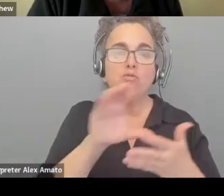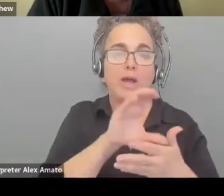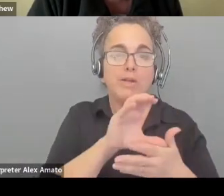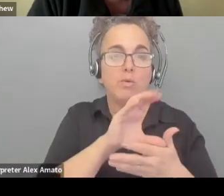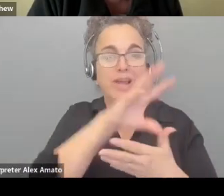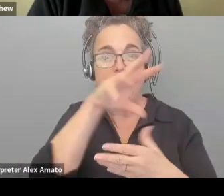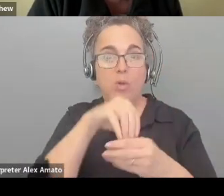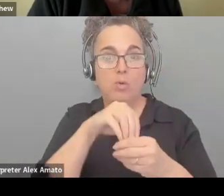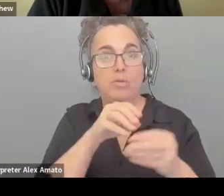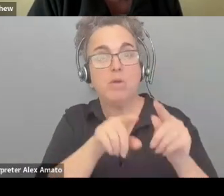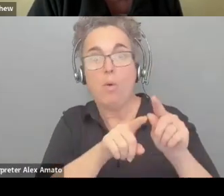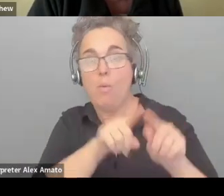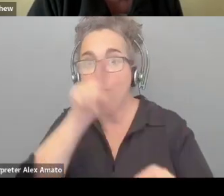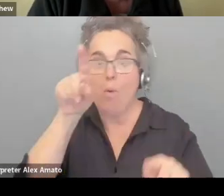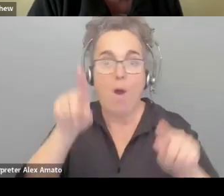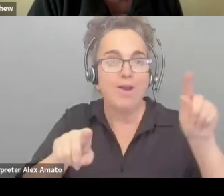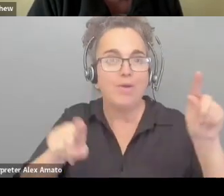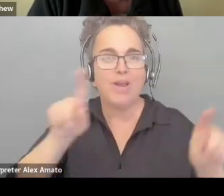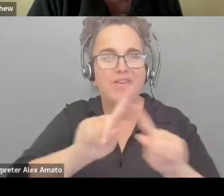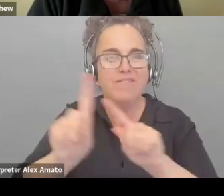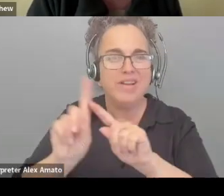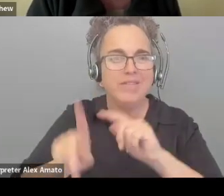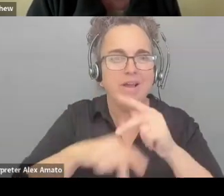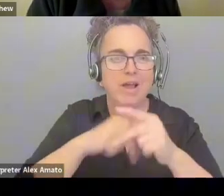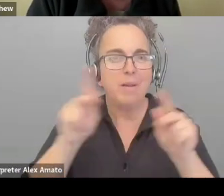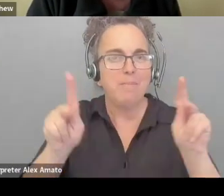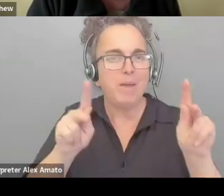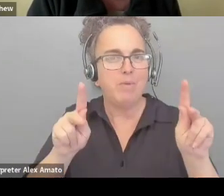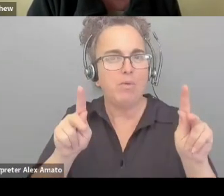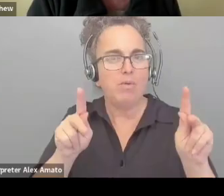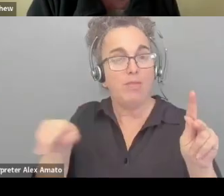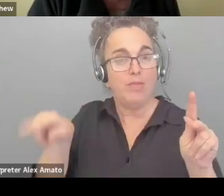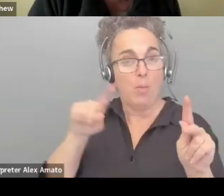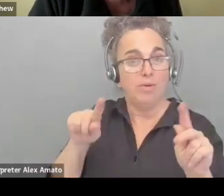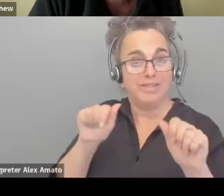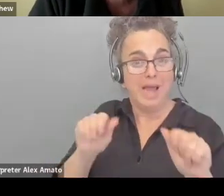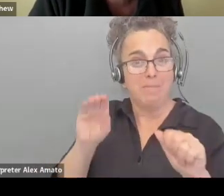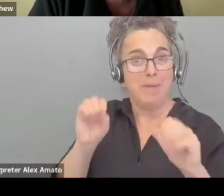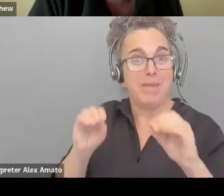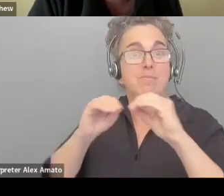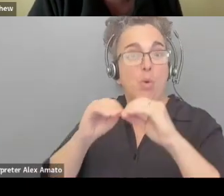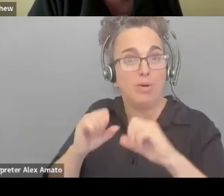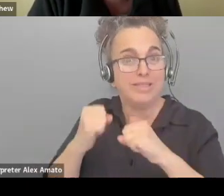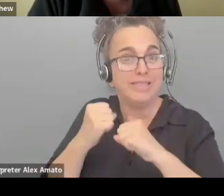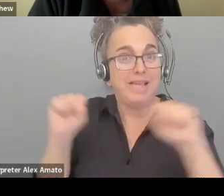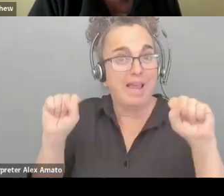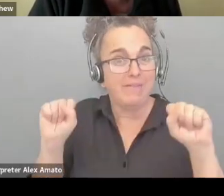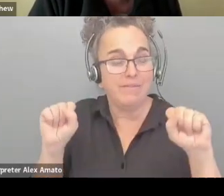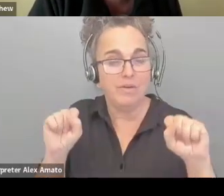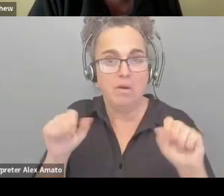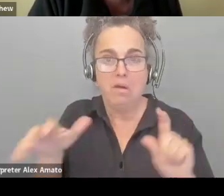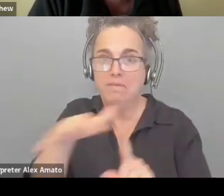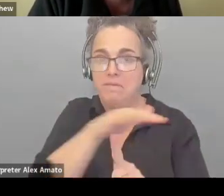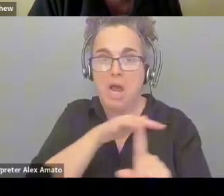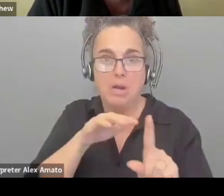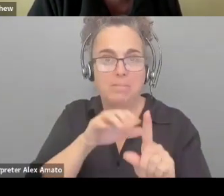of people and capabilities, these systems can be made safer overall when we design environment systems and technologies for the broadest